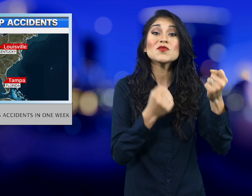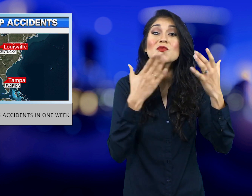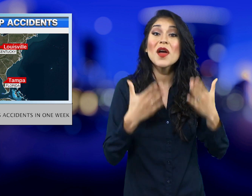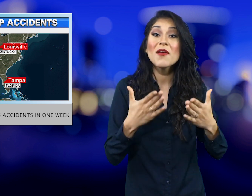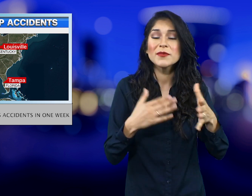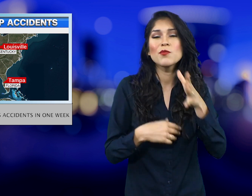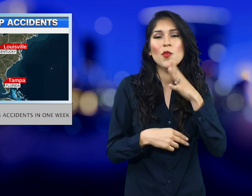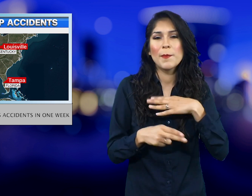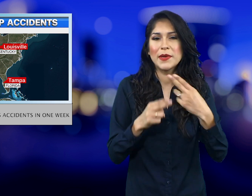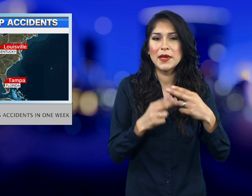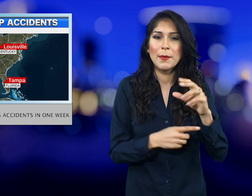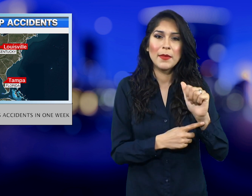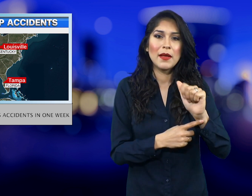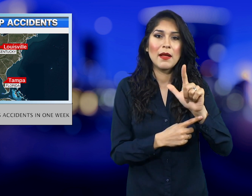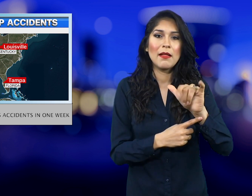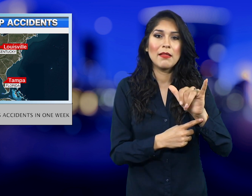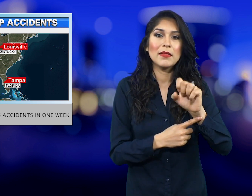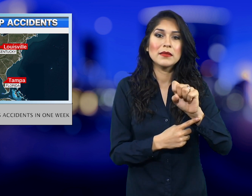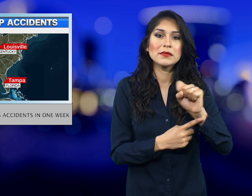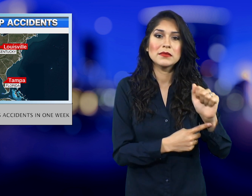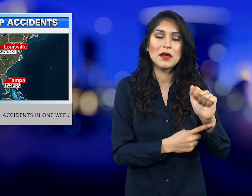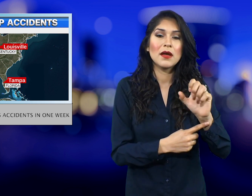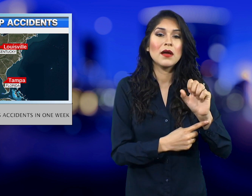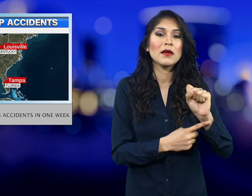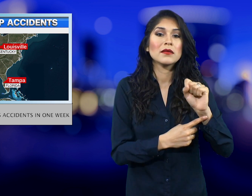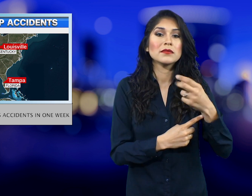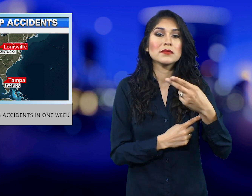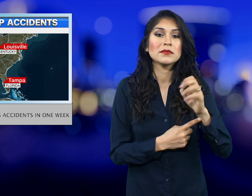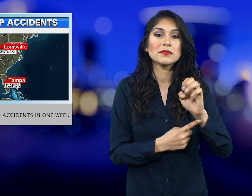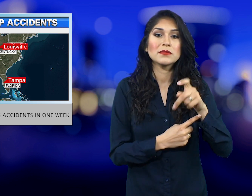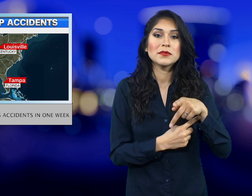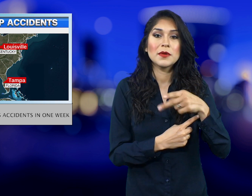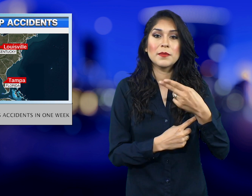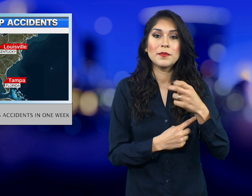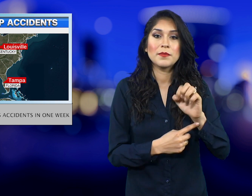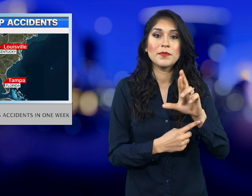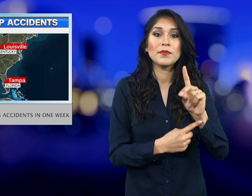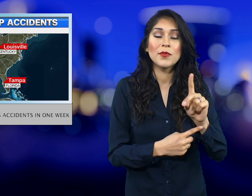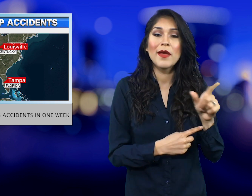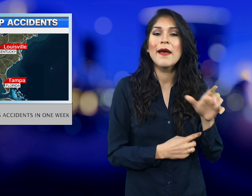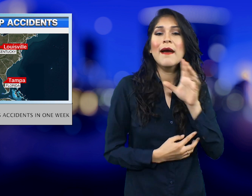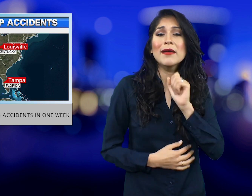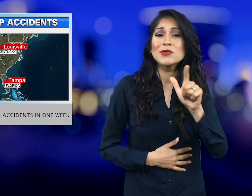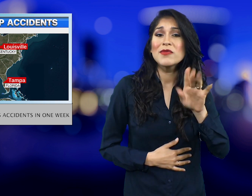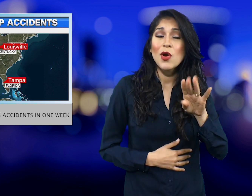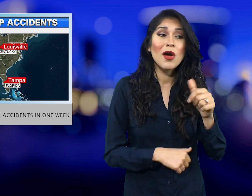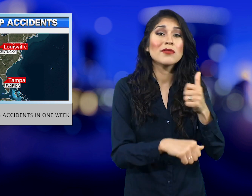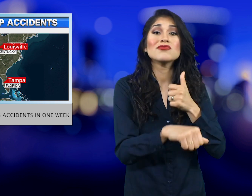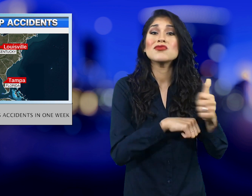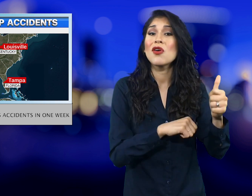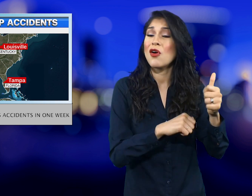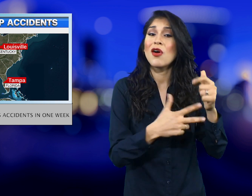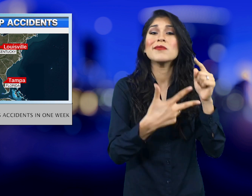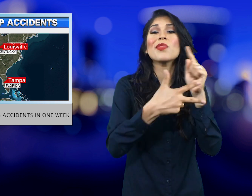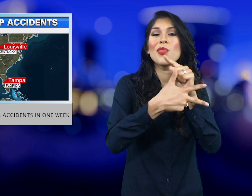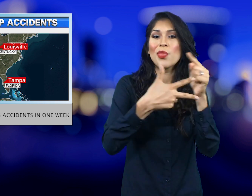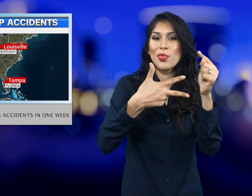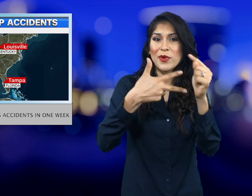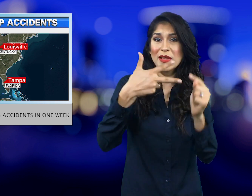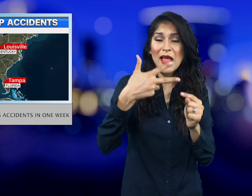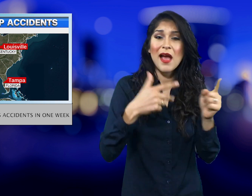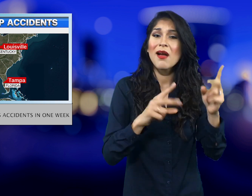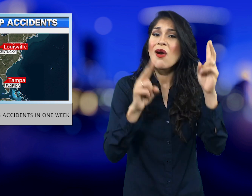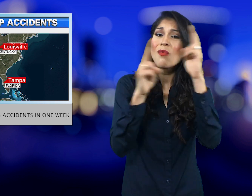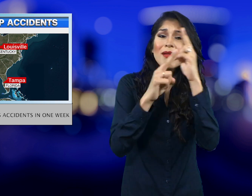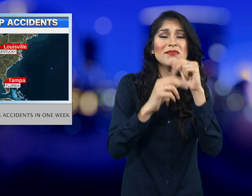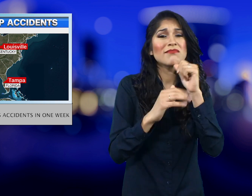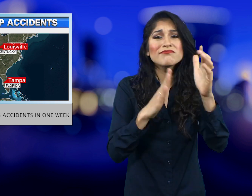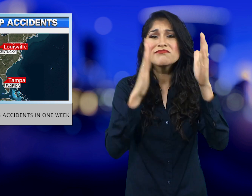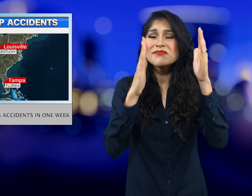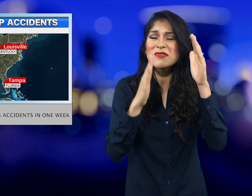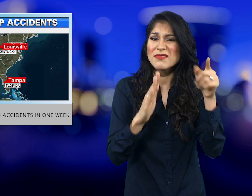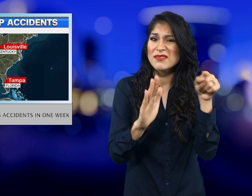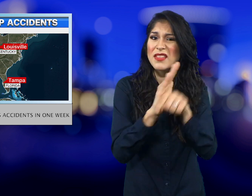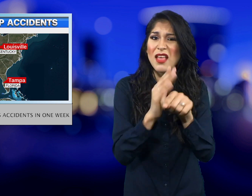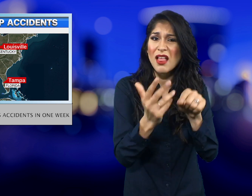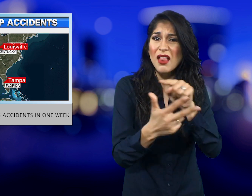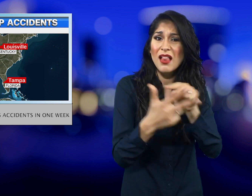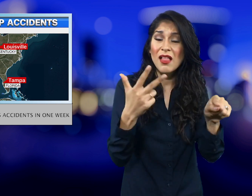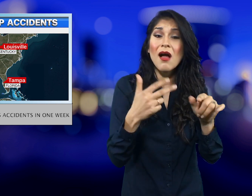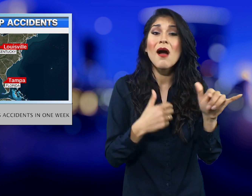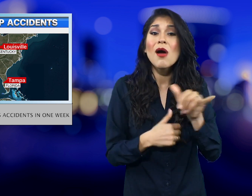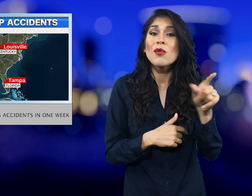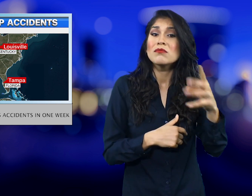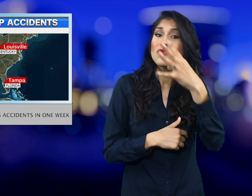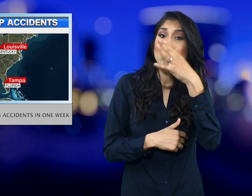The driver, 24-year-old Alyssa Shepherd, faces three counts of reckless homicide and a misdemeanor